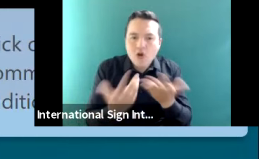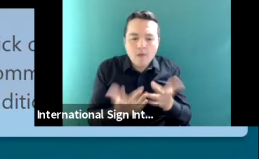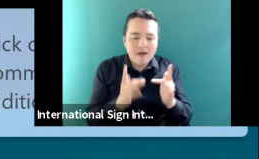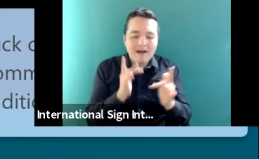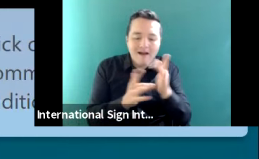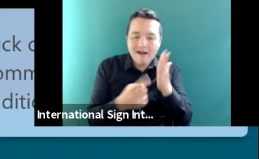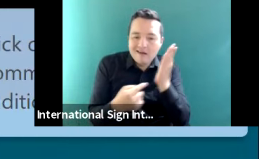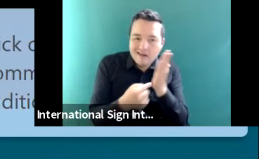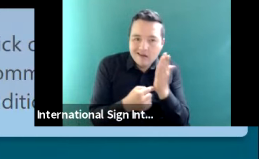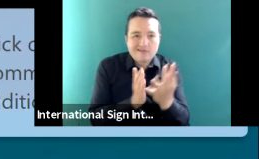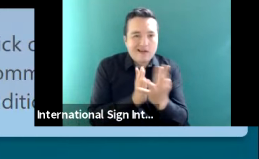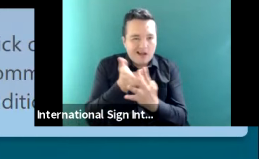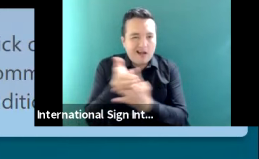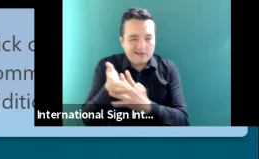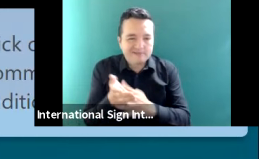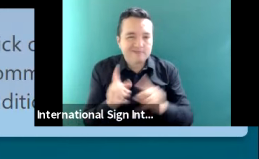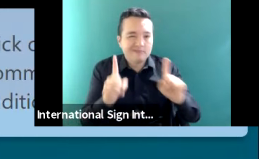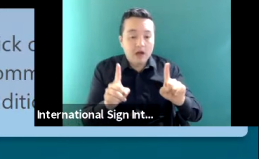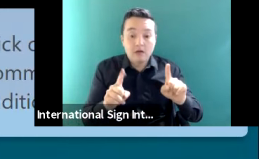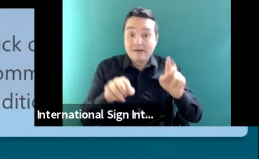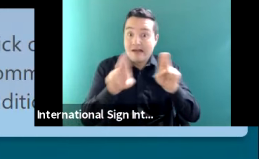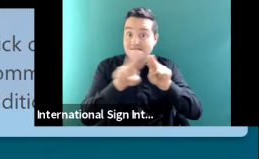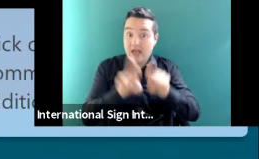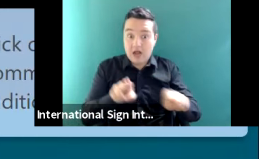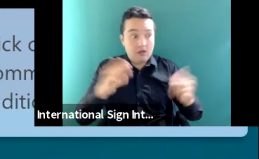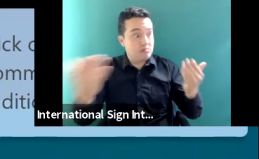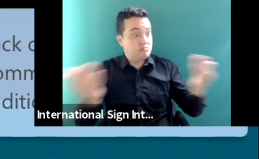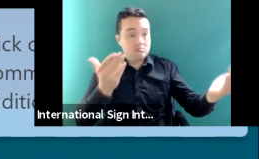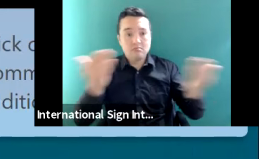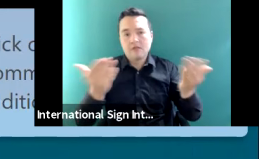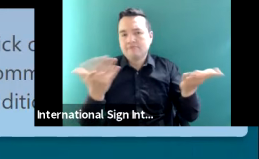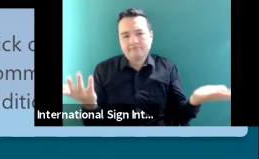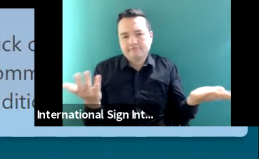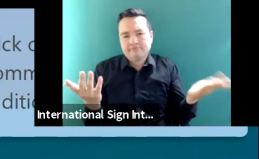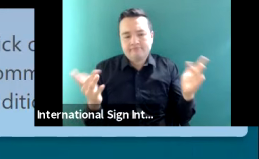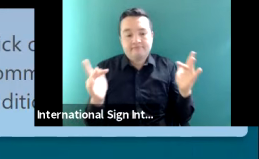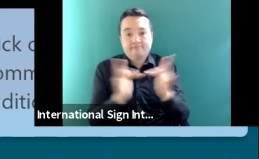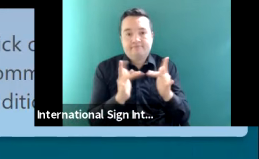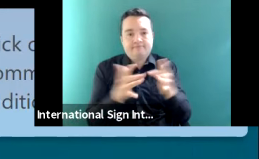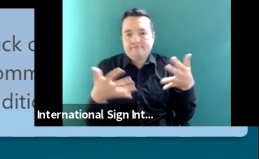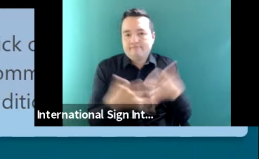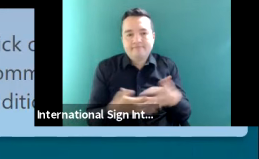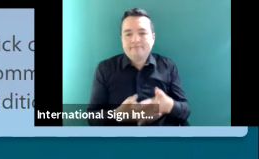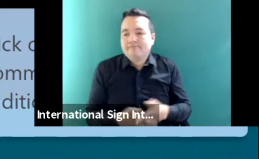I think that the DARE Index establishes for experts a common ground for discussion whenever we come and talk about the digital accessibility especially.